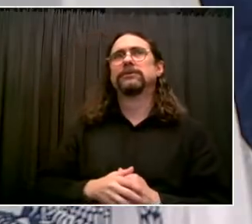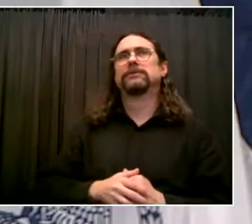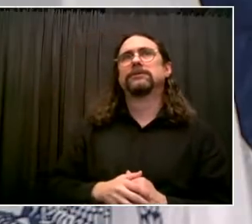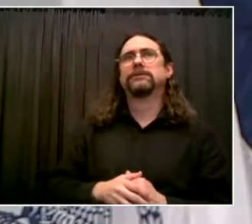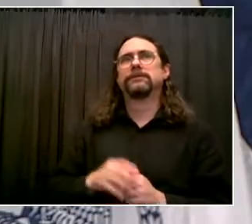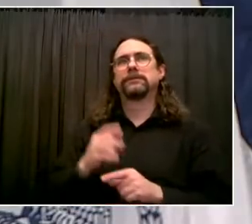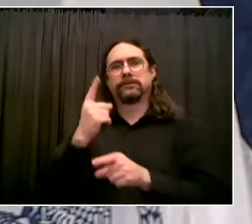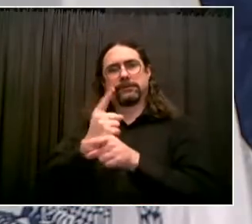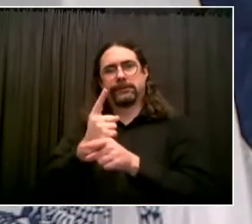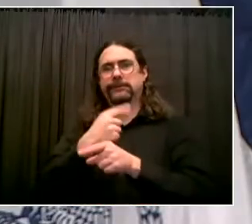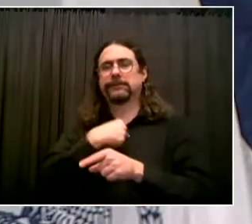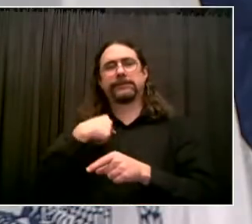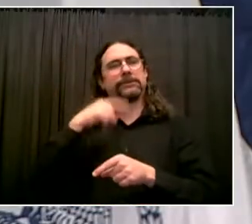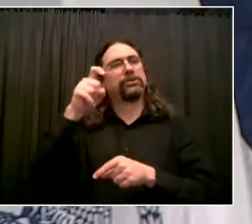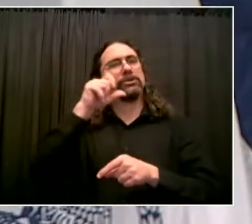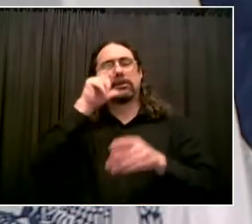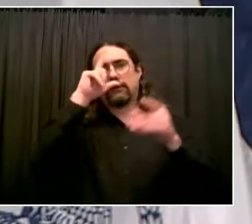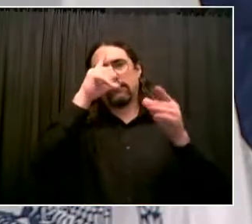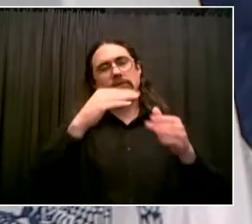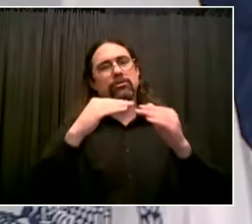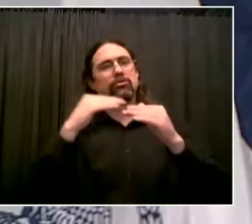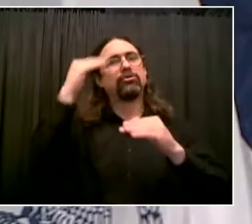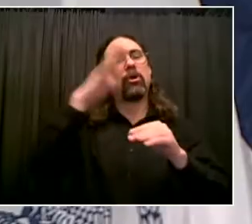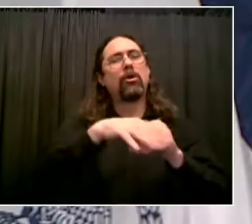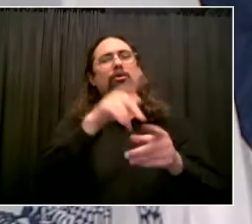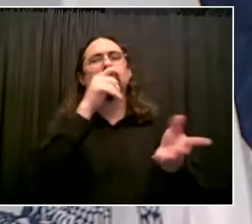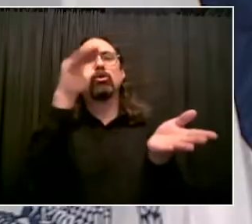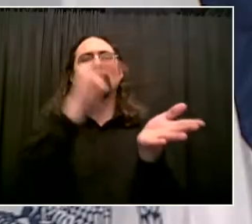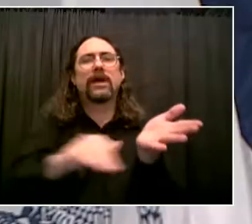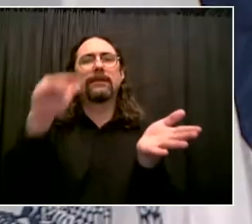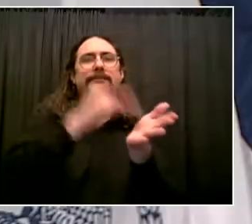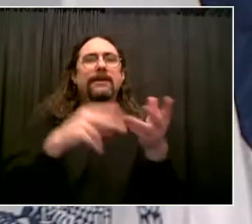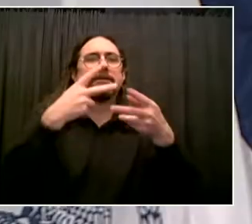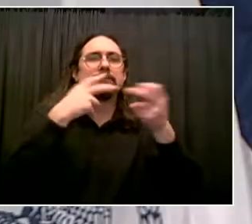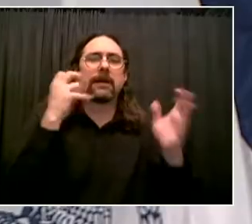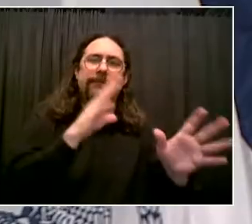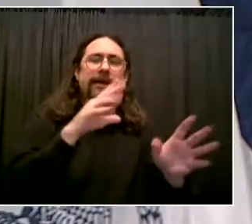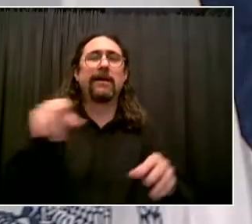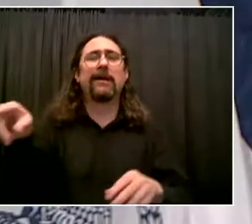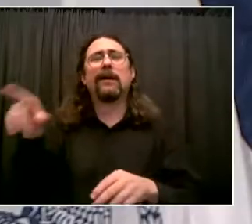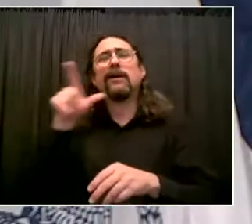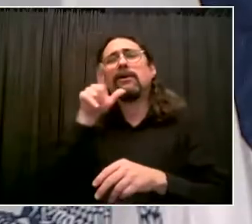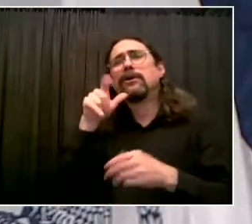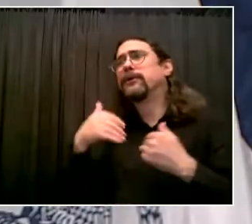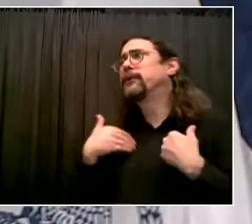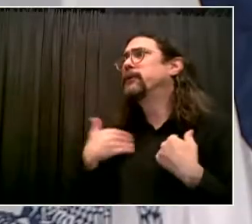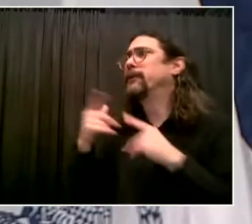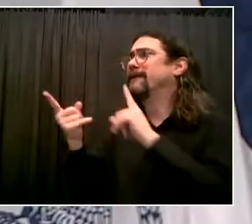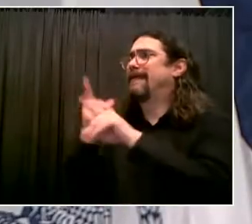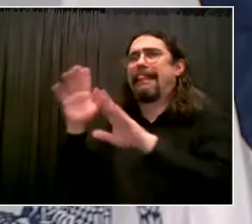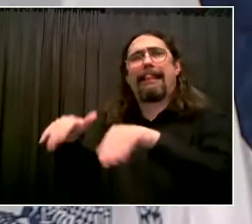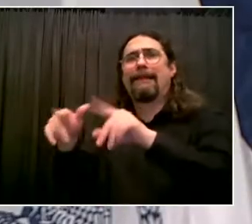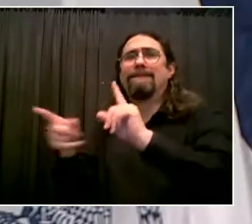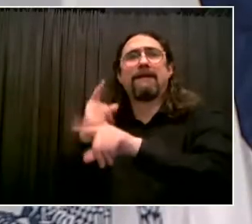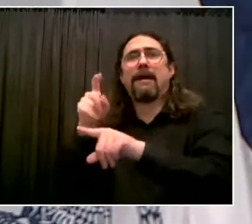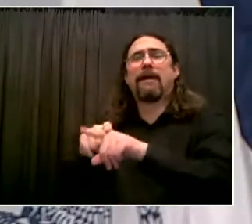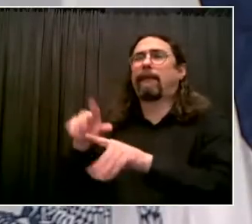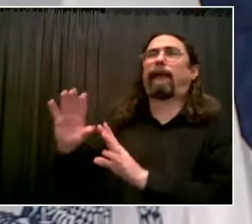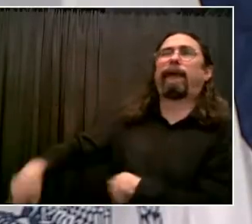DIFFERENTIATE OUR LEVEL OF CONCERN WHETHER IT'S SOMEONE FOR